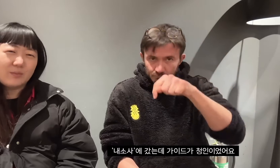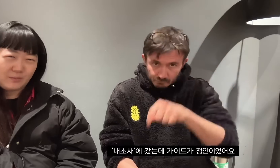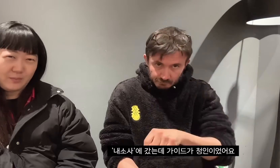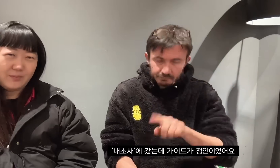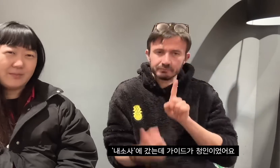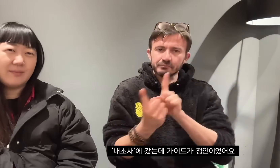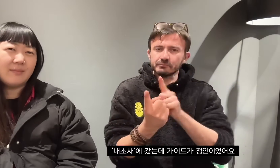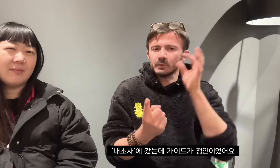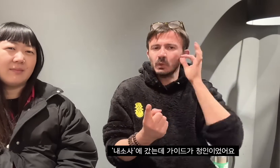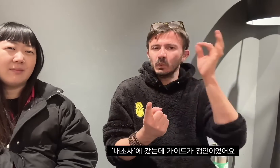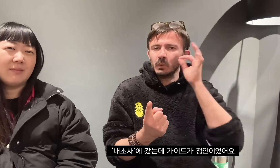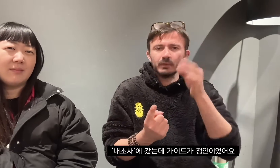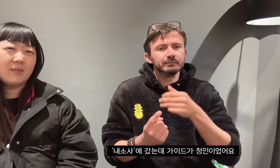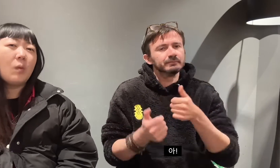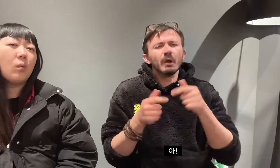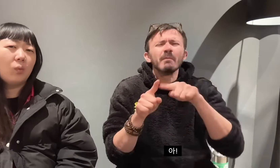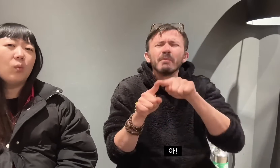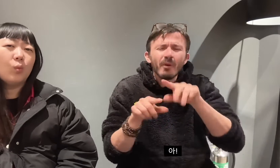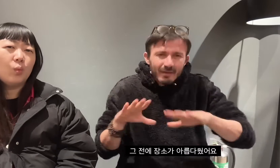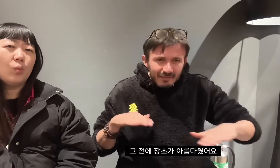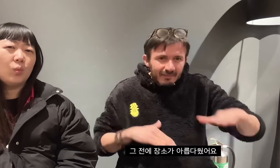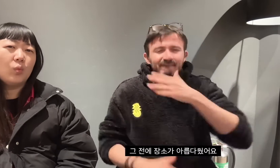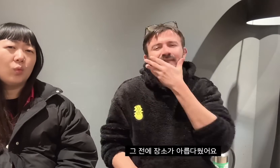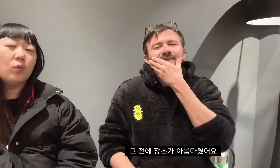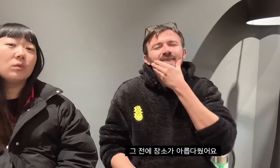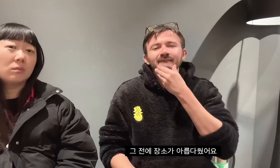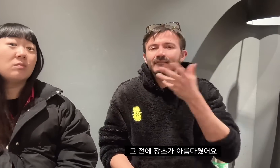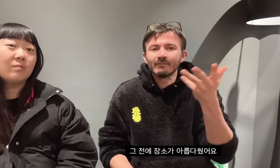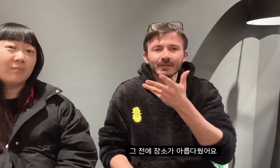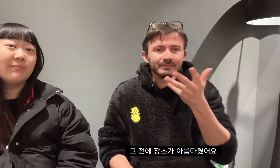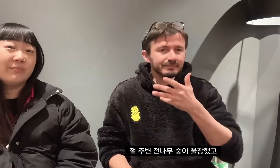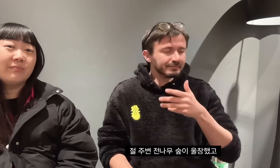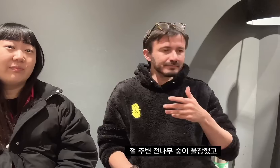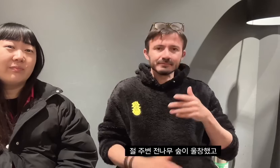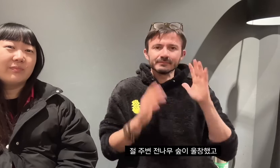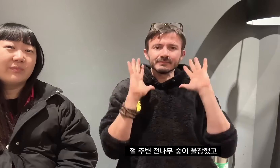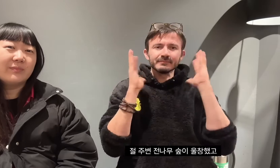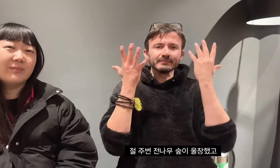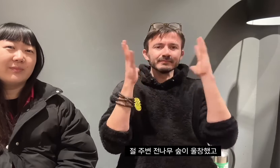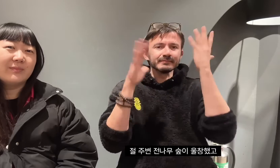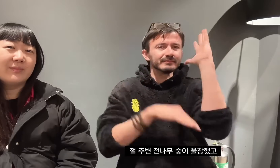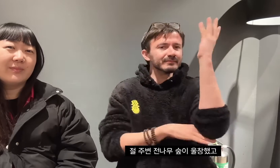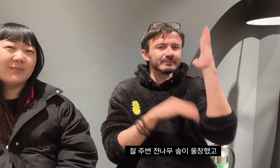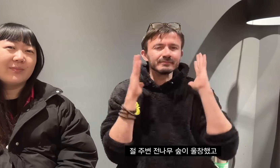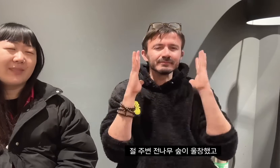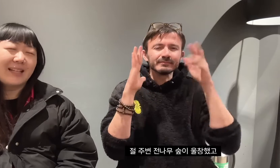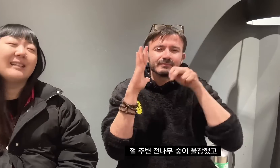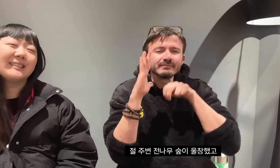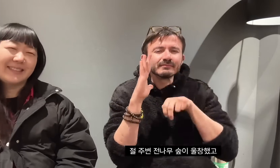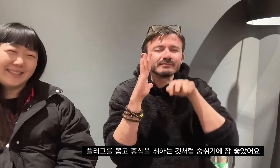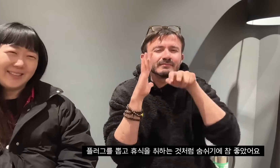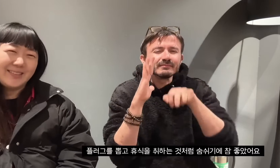I went to 'Naesosa', but the guide was hearing. ah! Before that, the place was beautiful. The fir trees around the temple were lush,